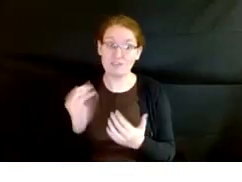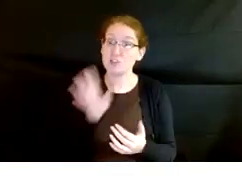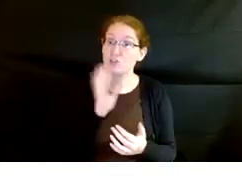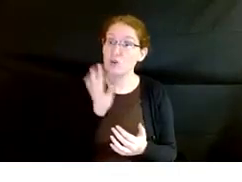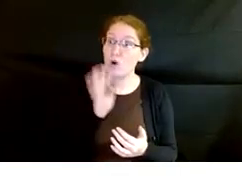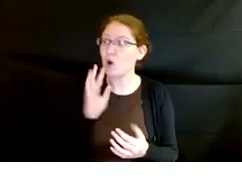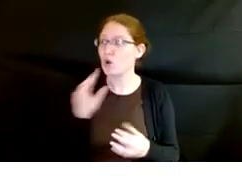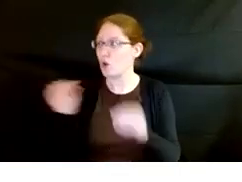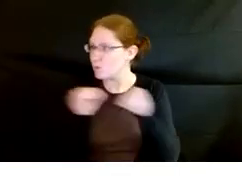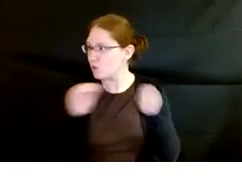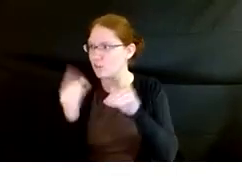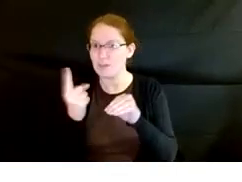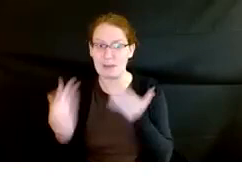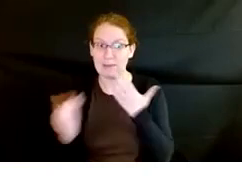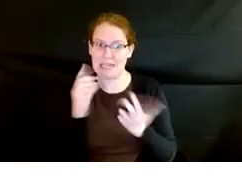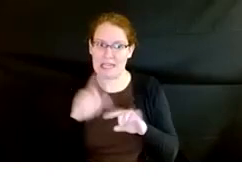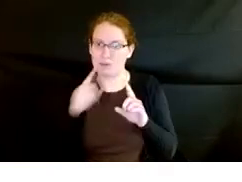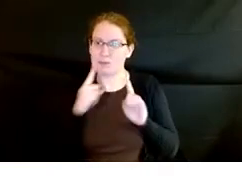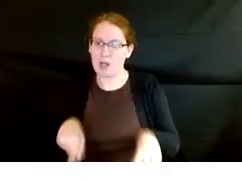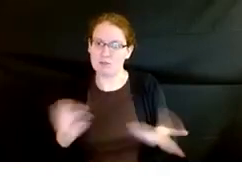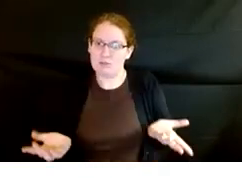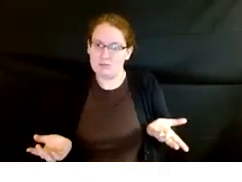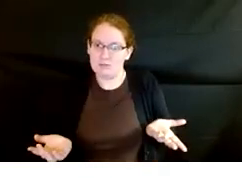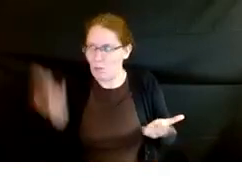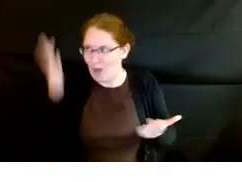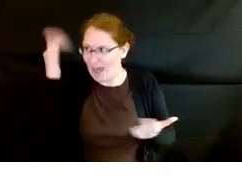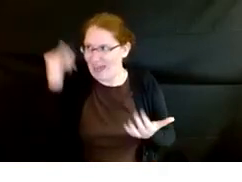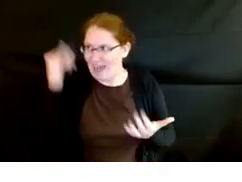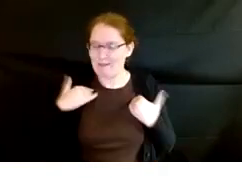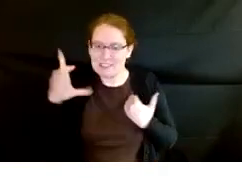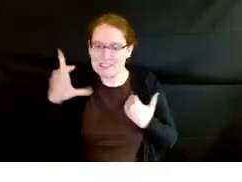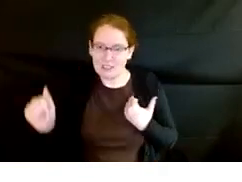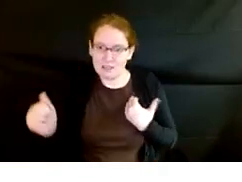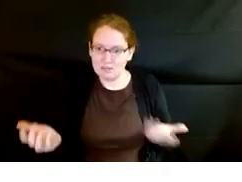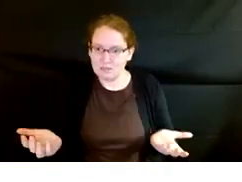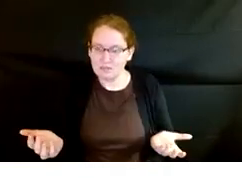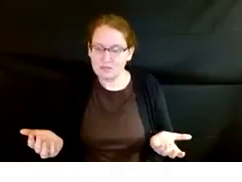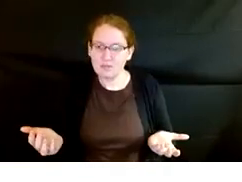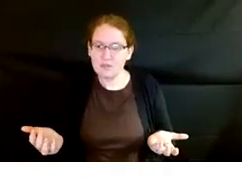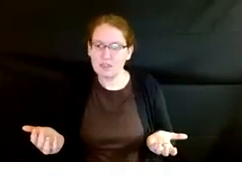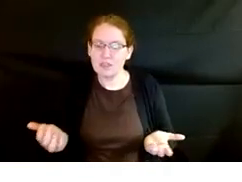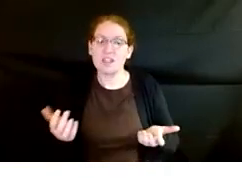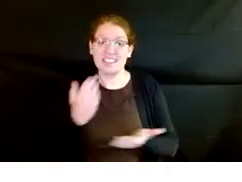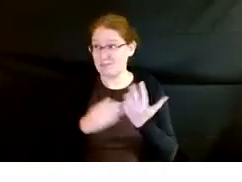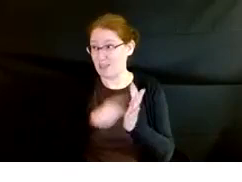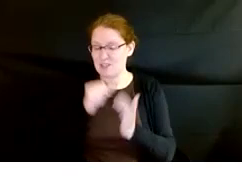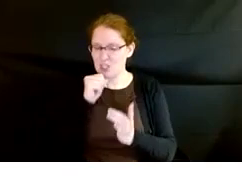their eyes uh you know.. in some cases there should not be a score or points attributable